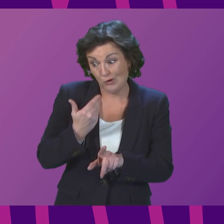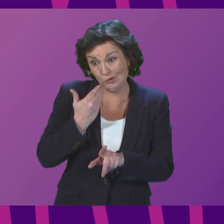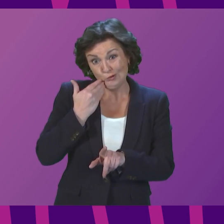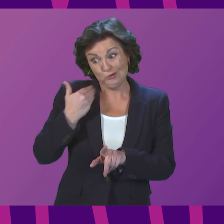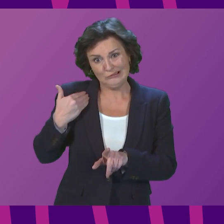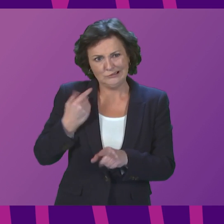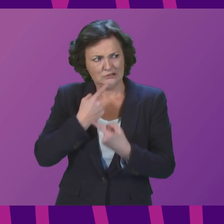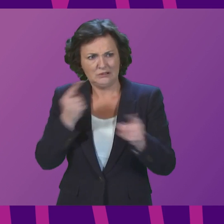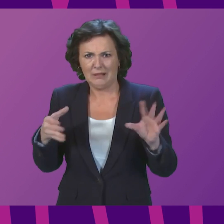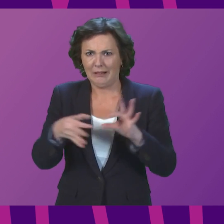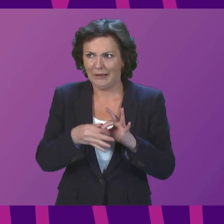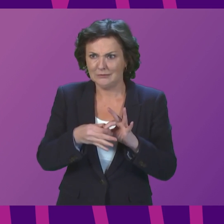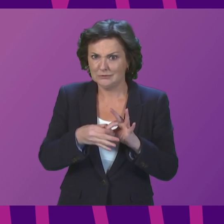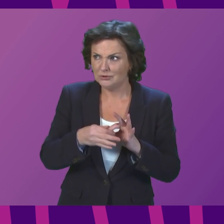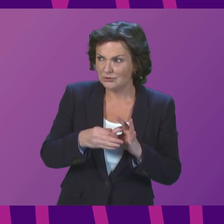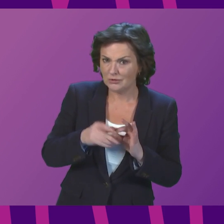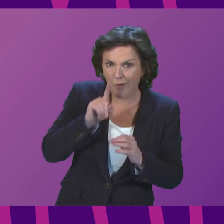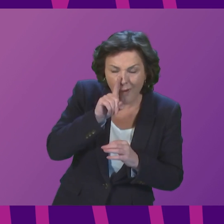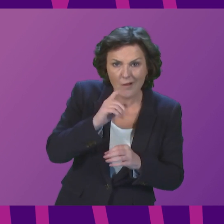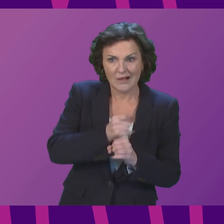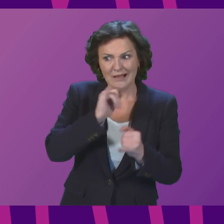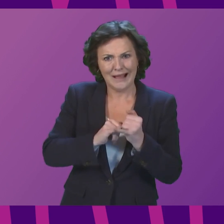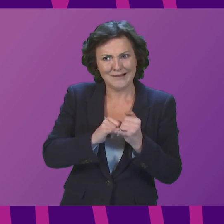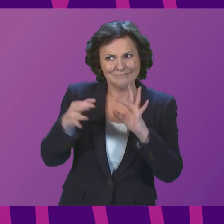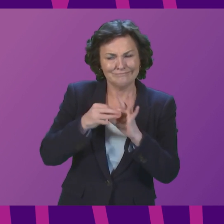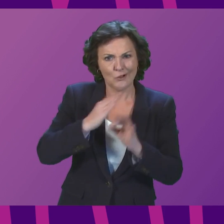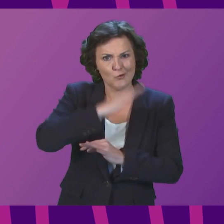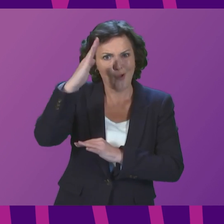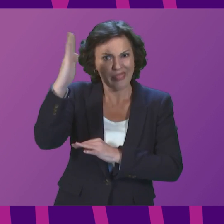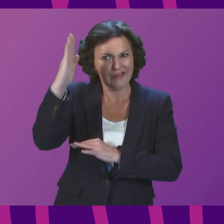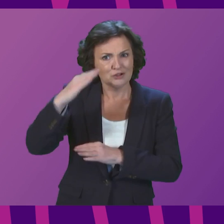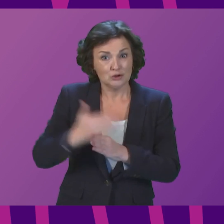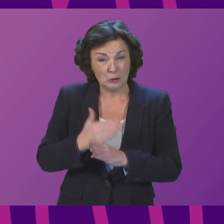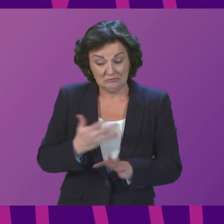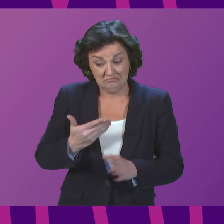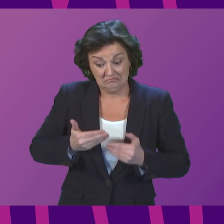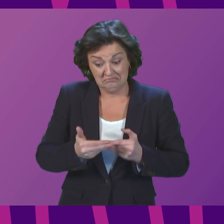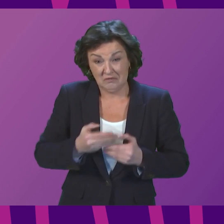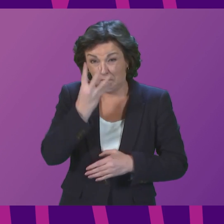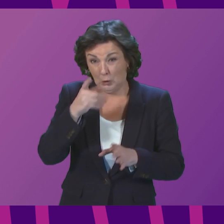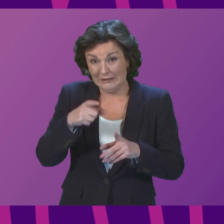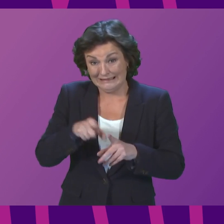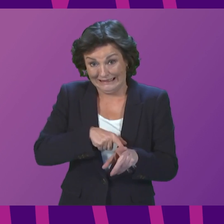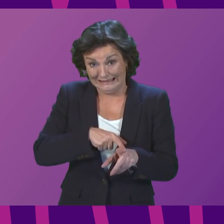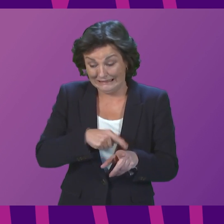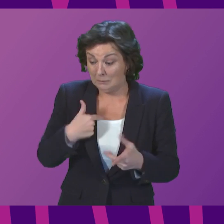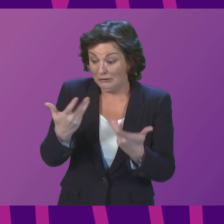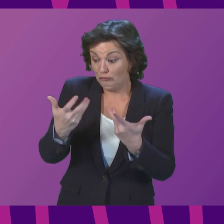oil and gas and north-east jobs, was sent to both of Scotland’s Governments. Within four days, a detailed response that backed the industry was received from a United Kingdom Government minister of state.